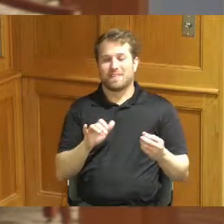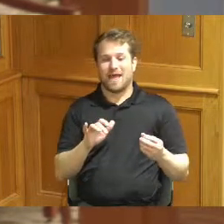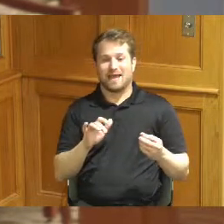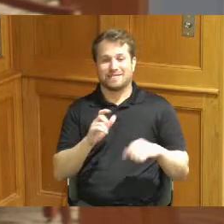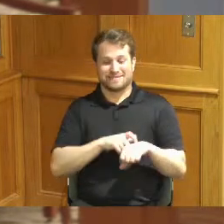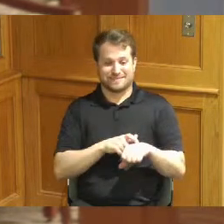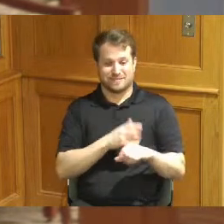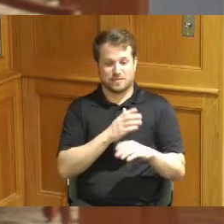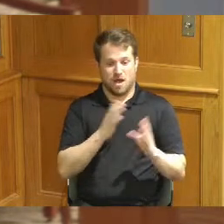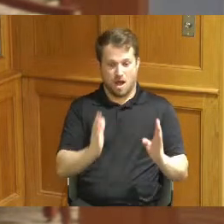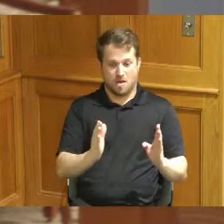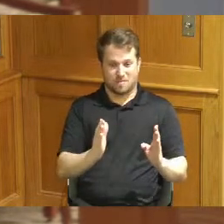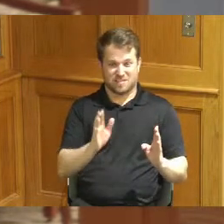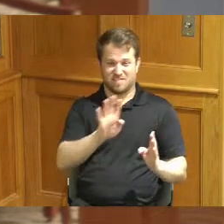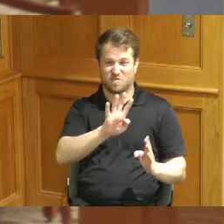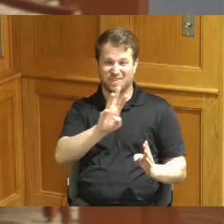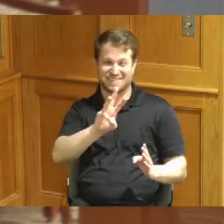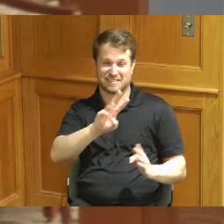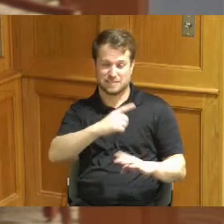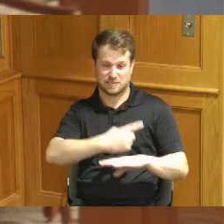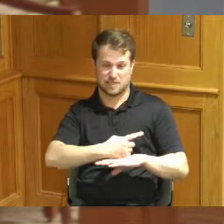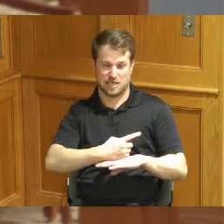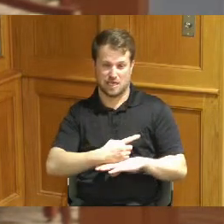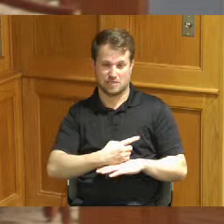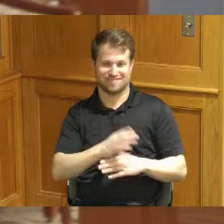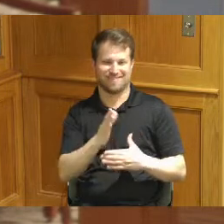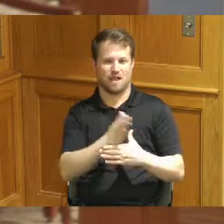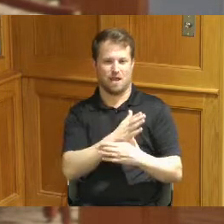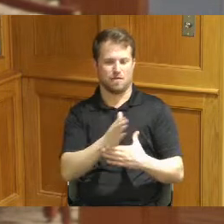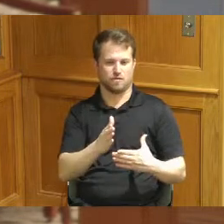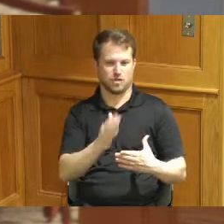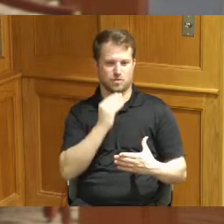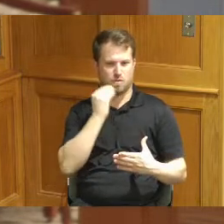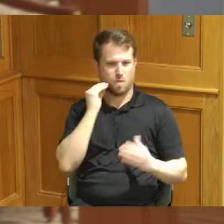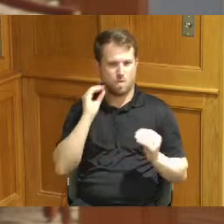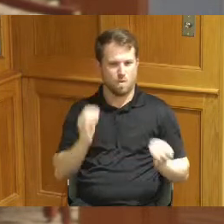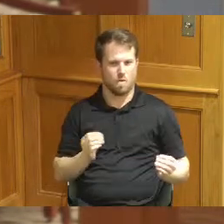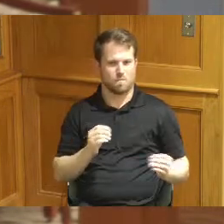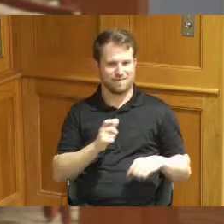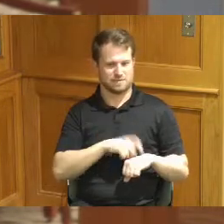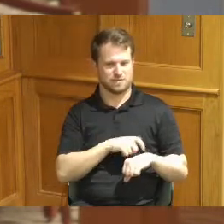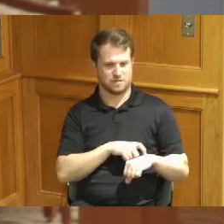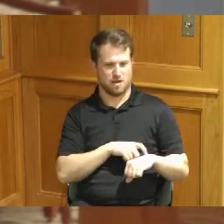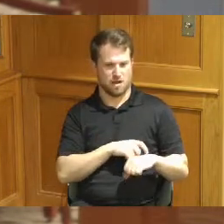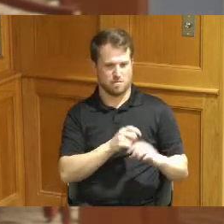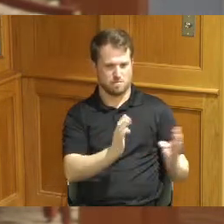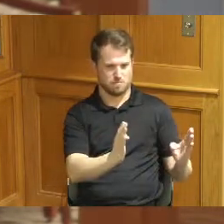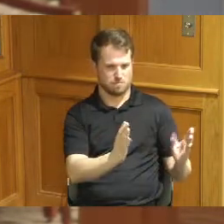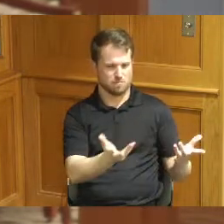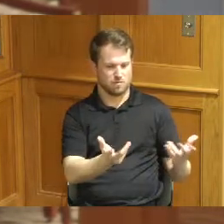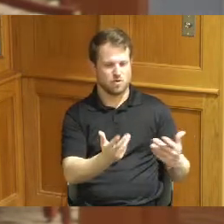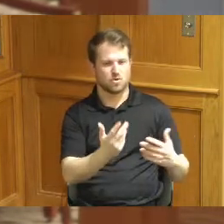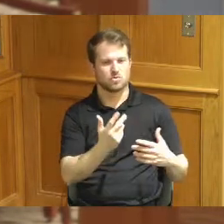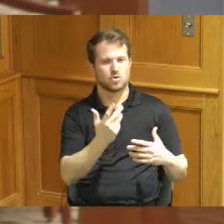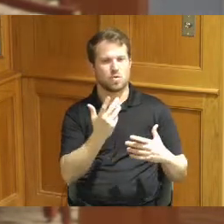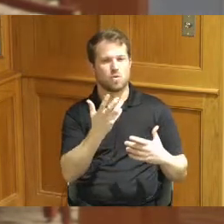Hamilton County is 46 days so I just think that's important to keep in mind because that's not the